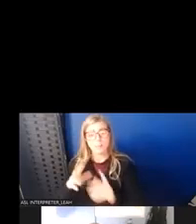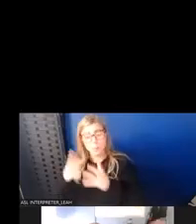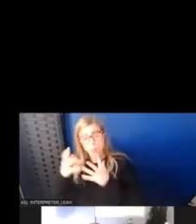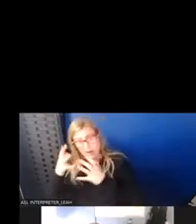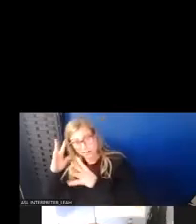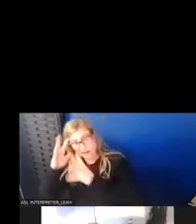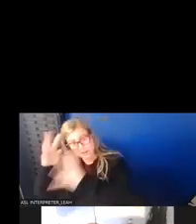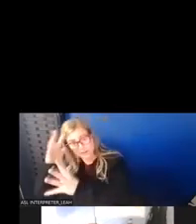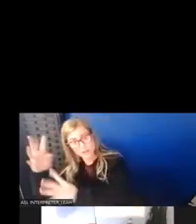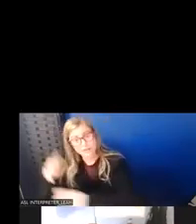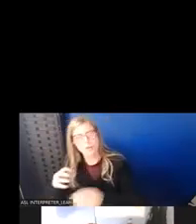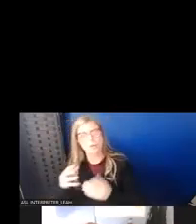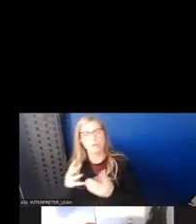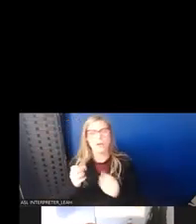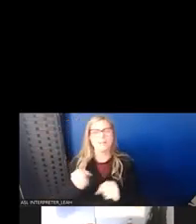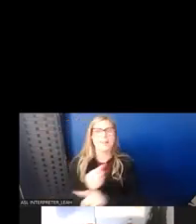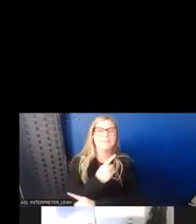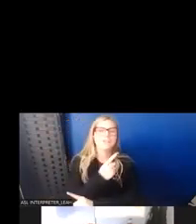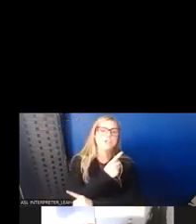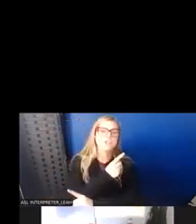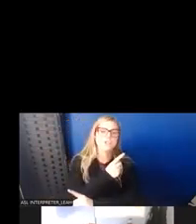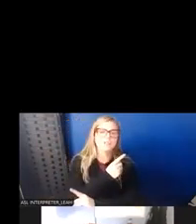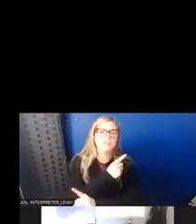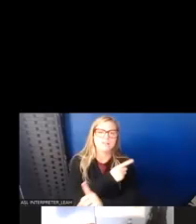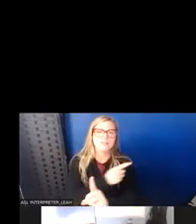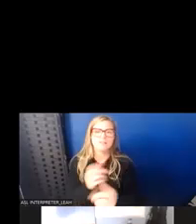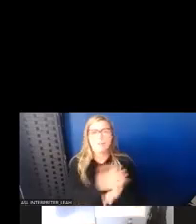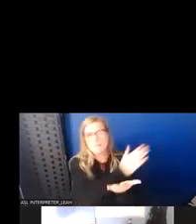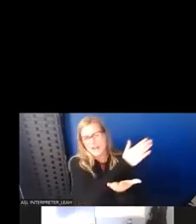We want to think across a broad spectrum of things.